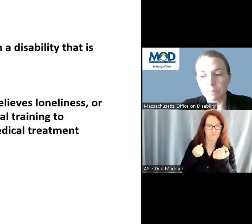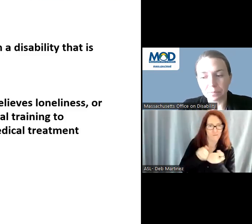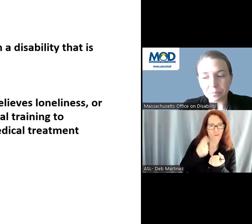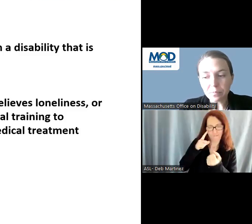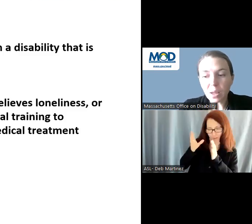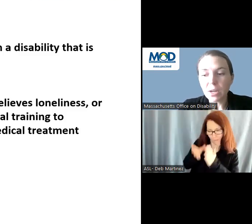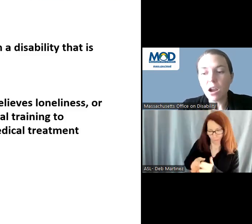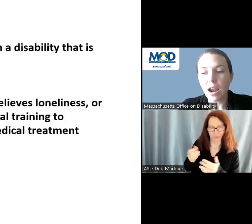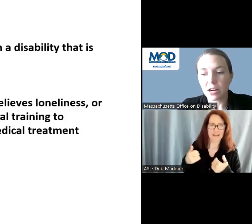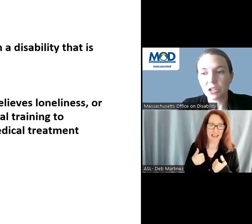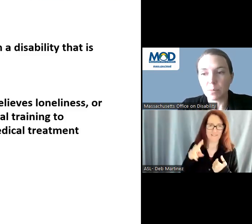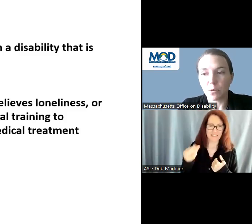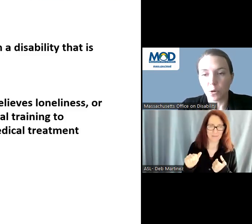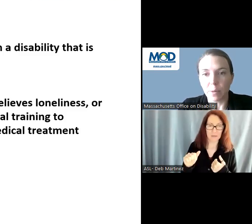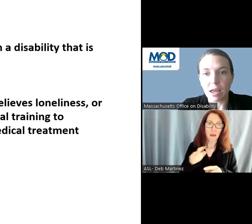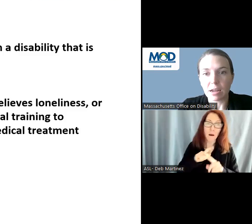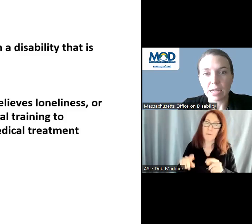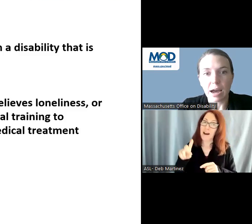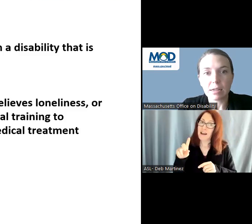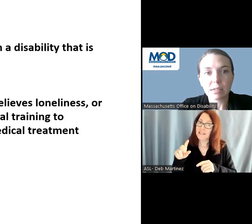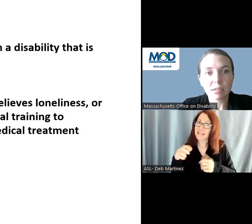disability but not actually performing any tasks.